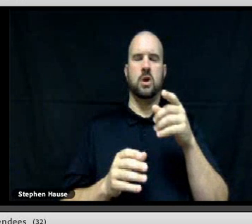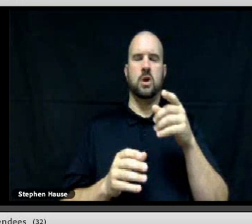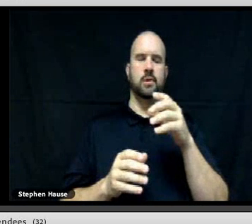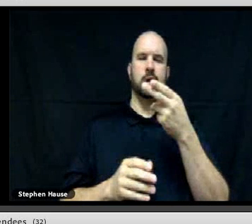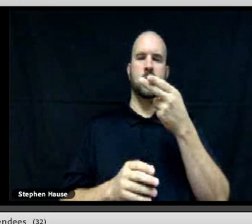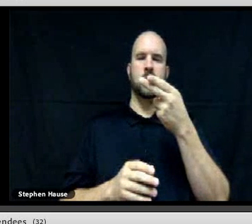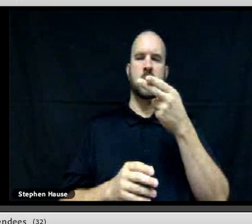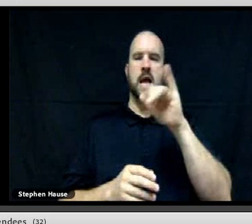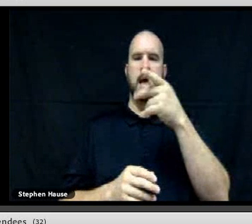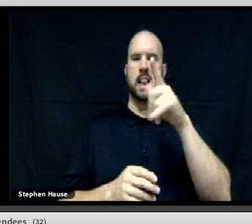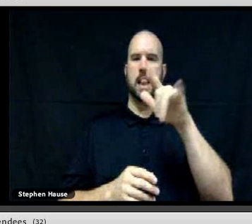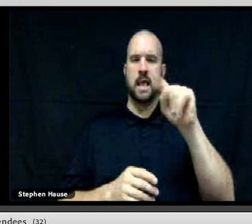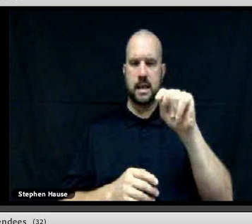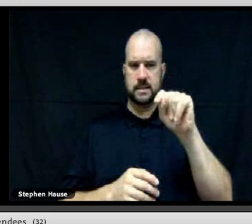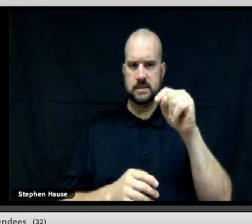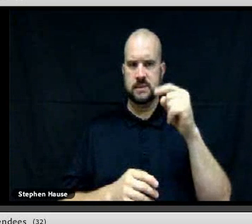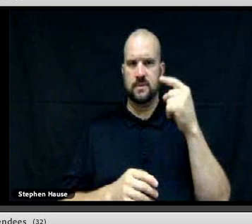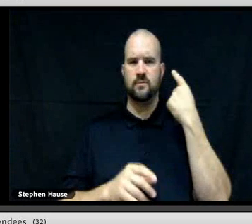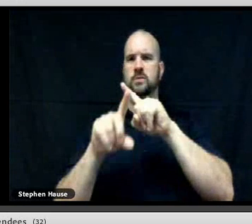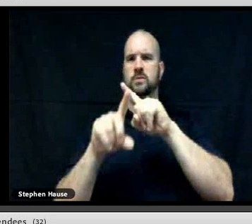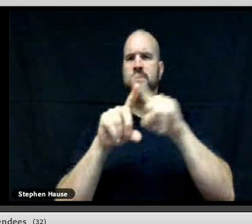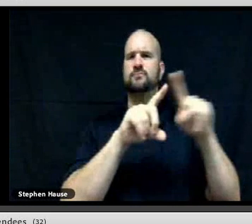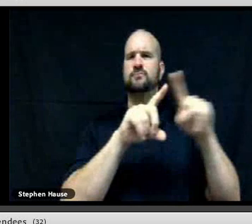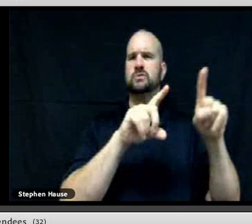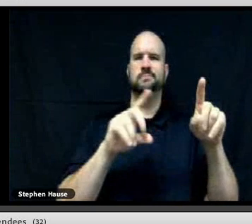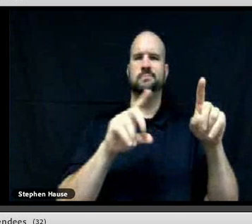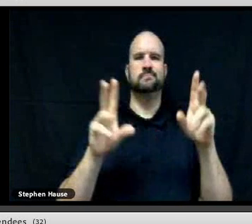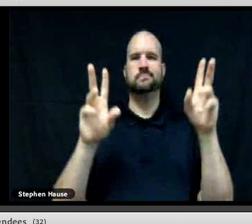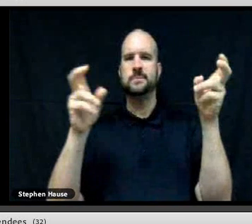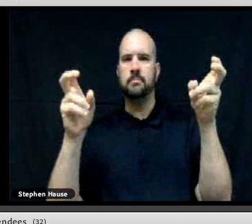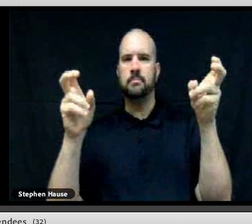for, uh, different topics, as well, in DPLA.